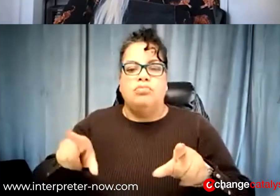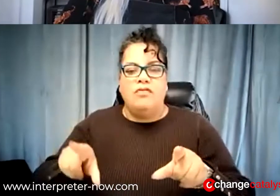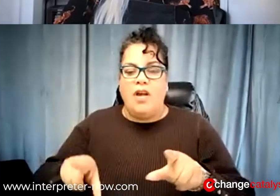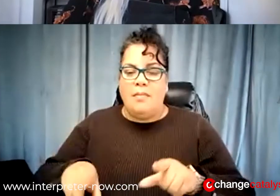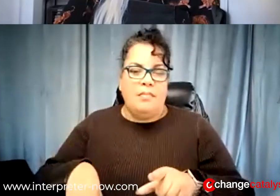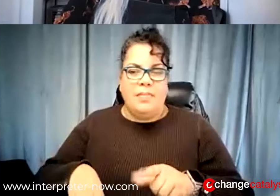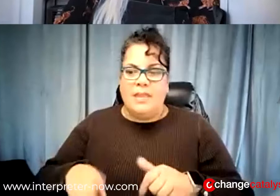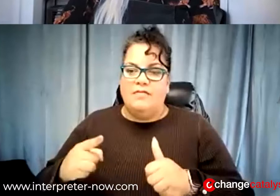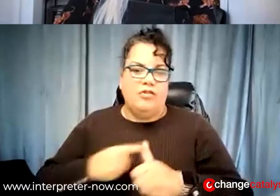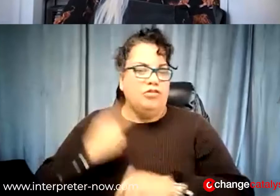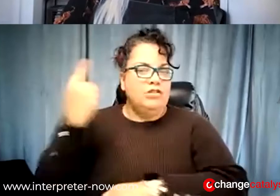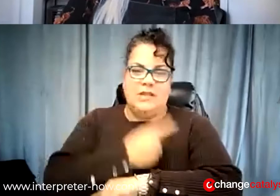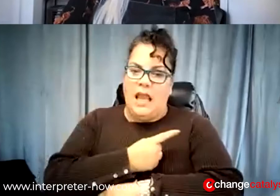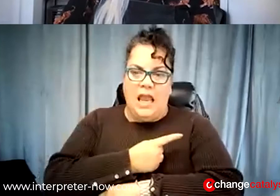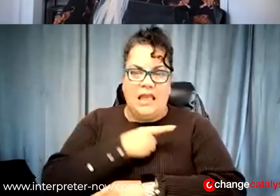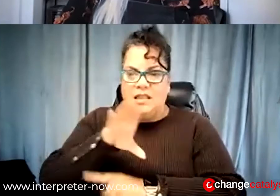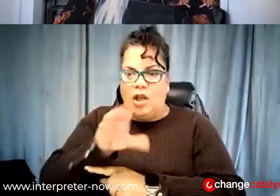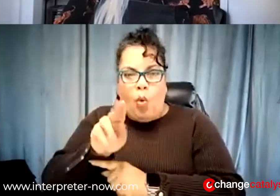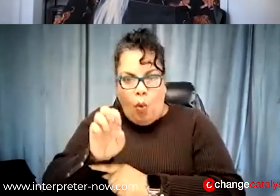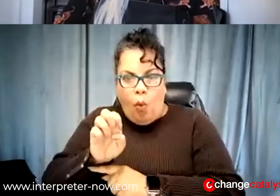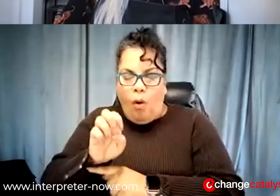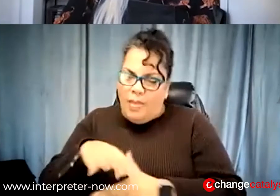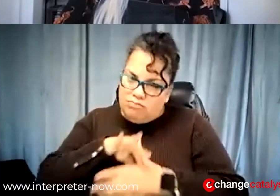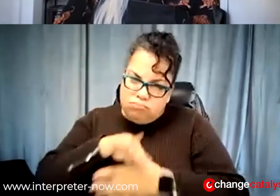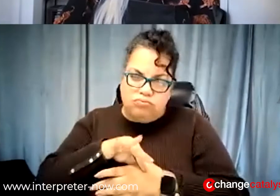really the core of how and why we've been building.